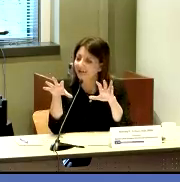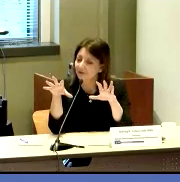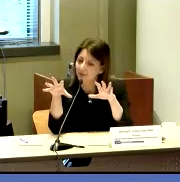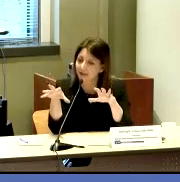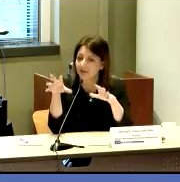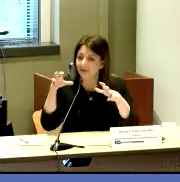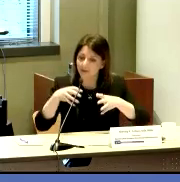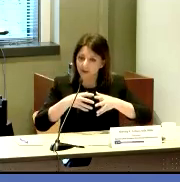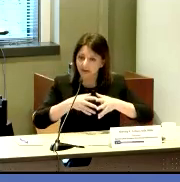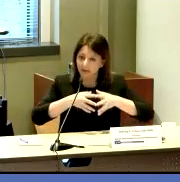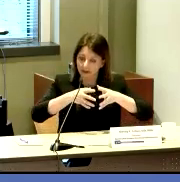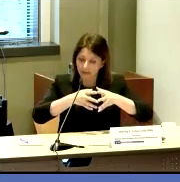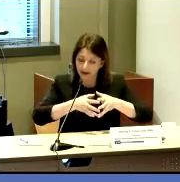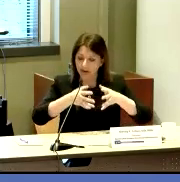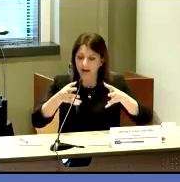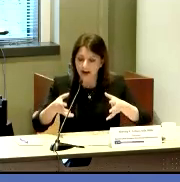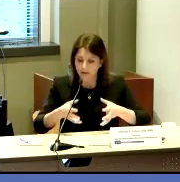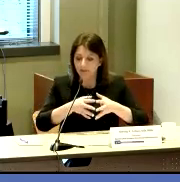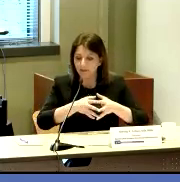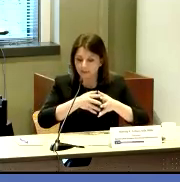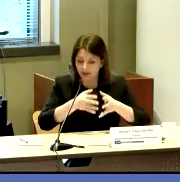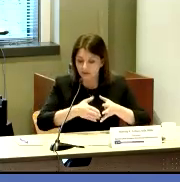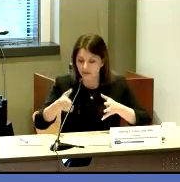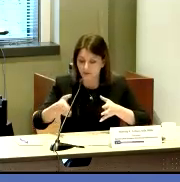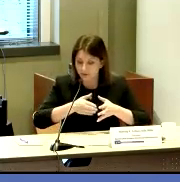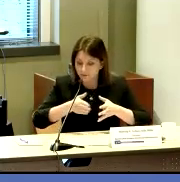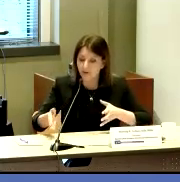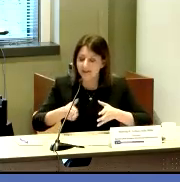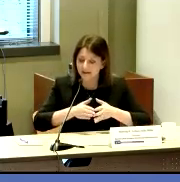And so, 2024 is really about, how do we make sure that we're focusing